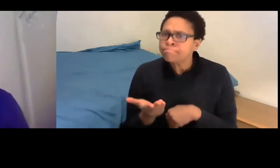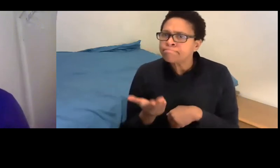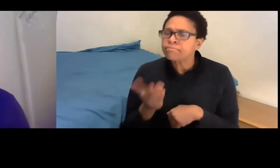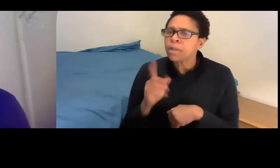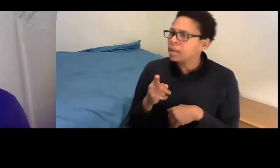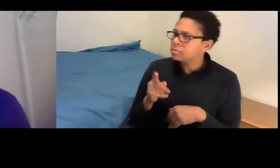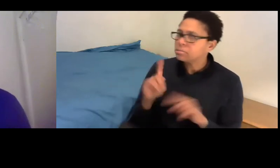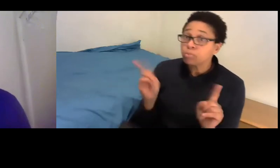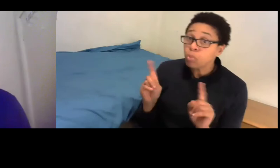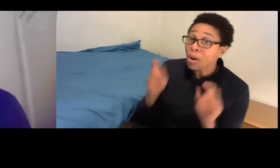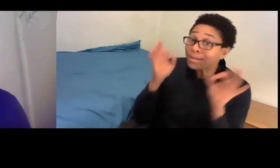And